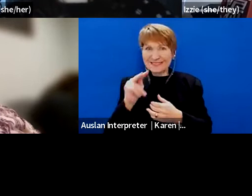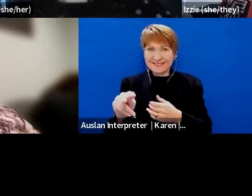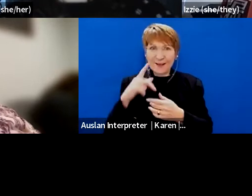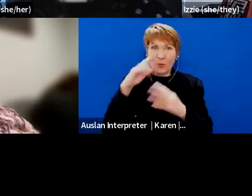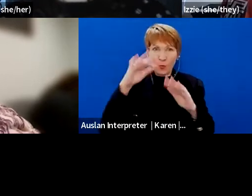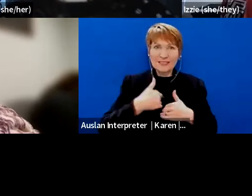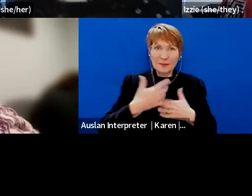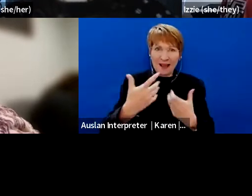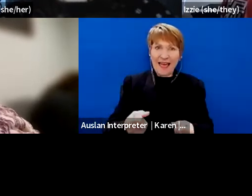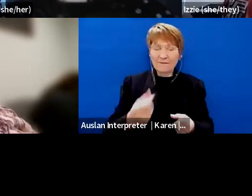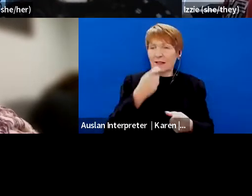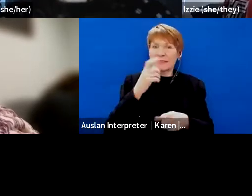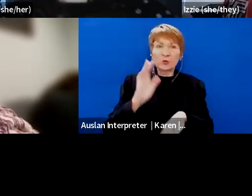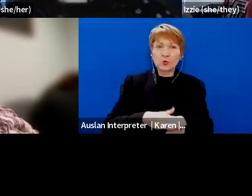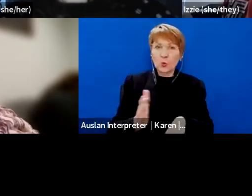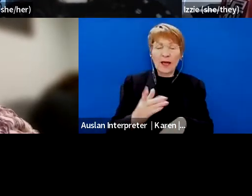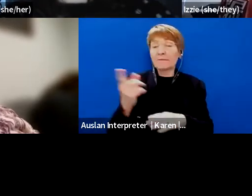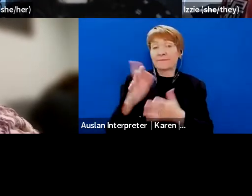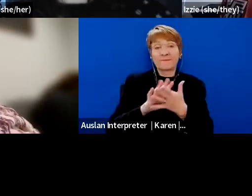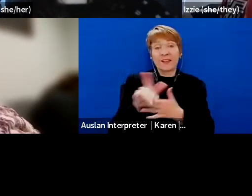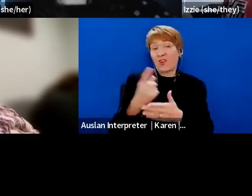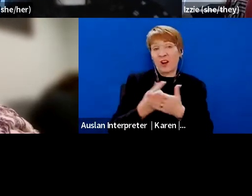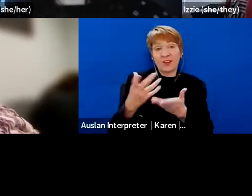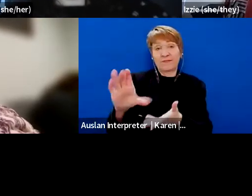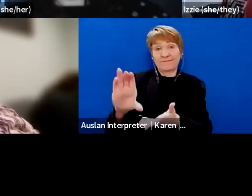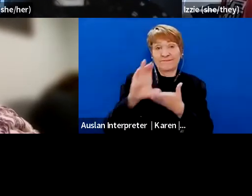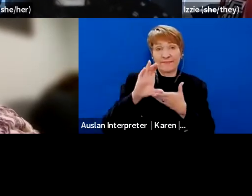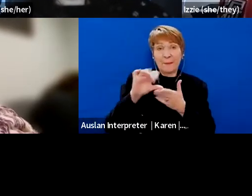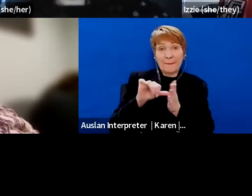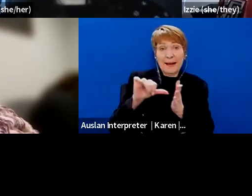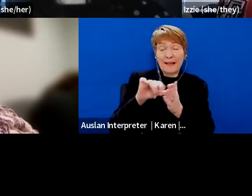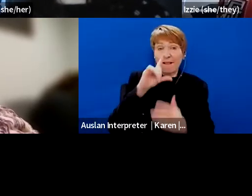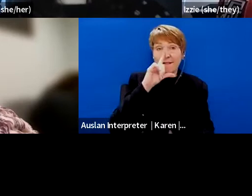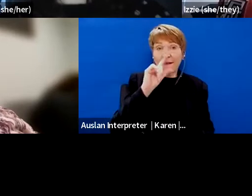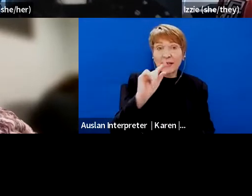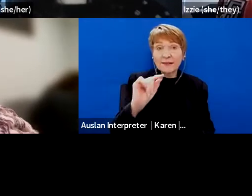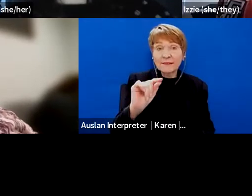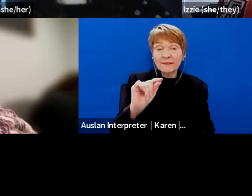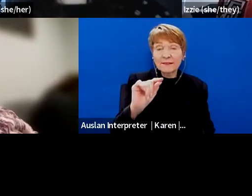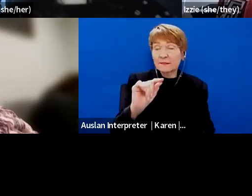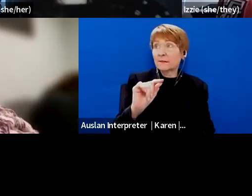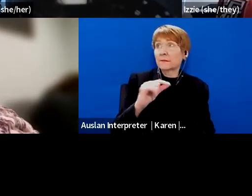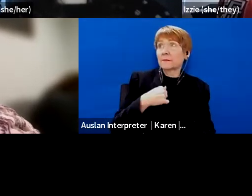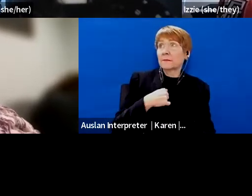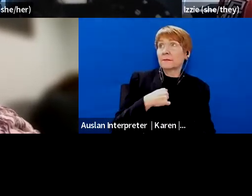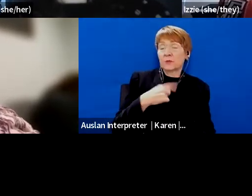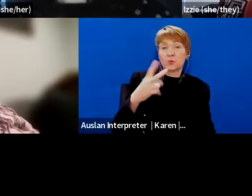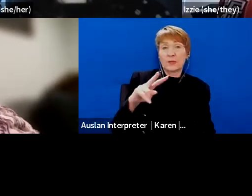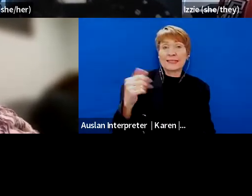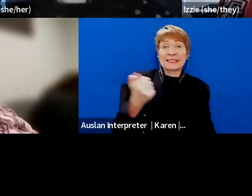So, anything, there was no funding until she was 11. When it was, I think was 2016 I've worked at earlier.